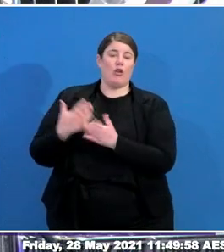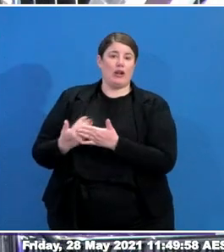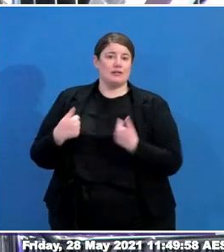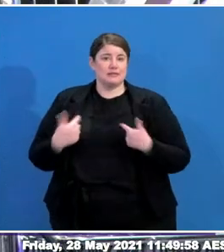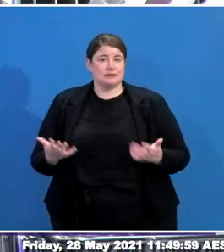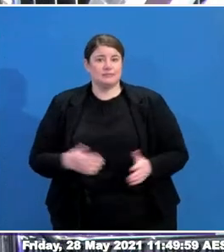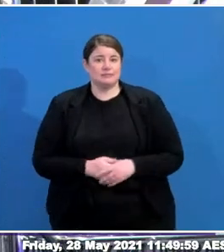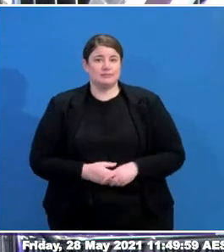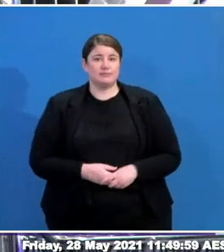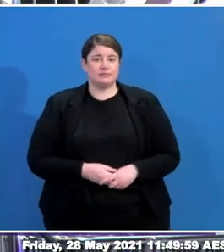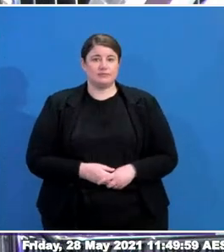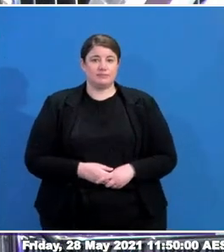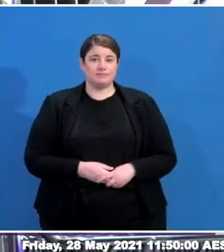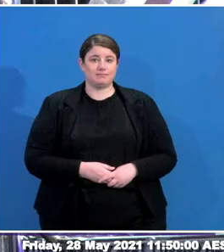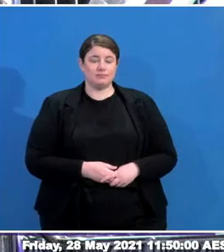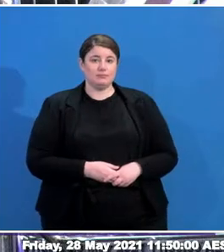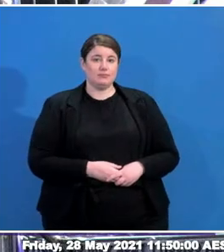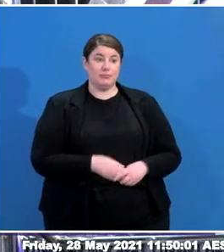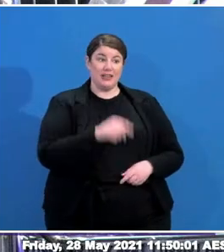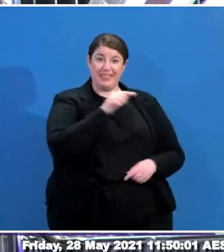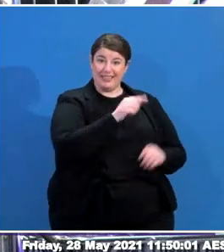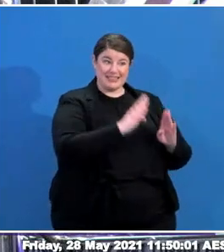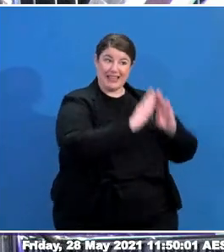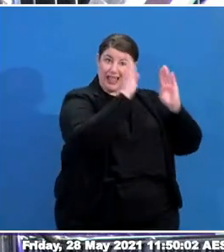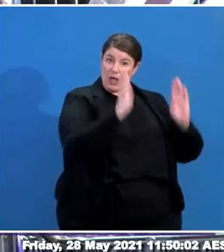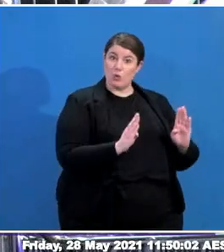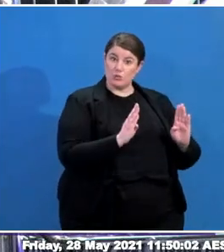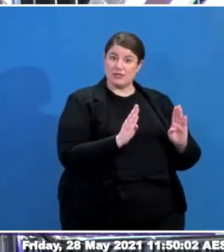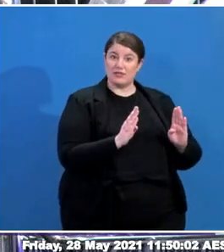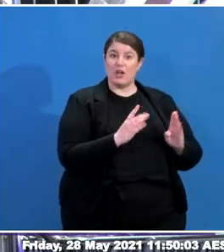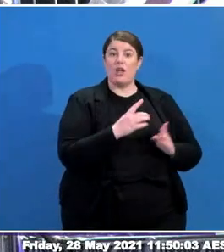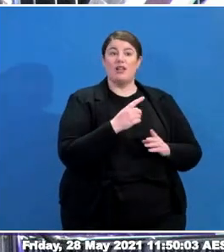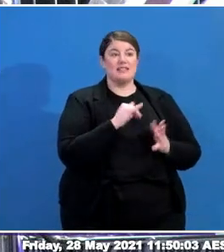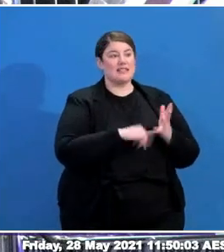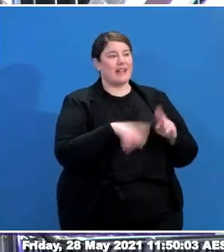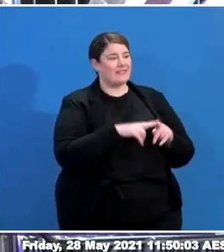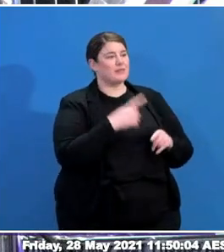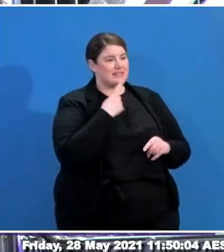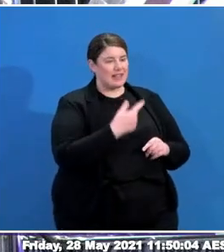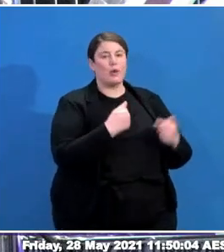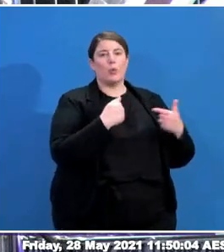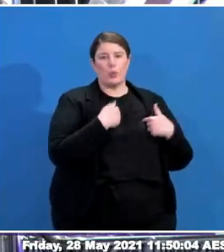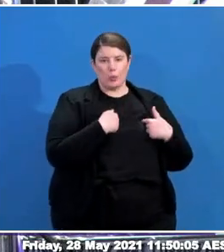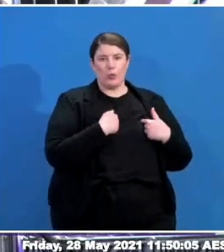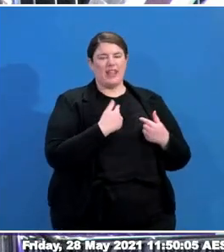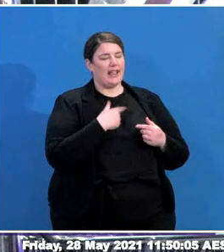Do you accept that Sunnyfield with respect to this house only paid lip service to its values of being person-centred?